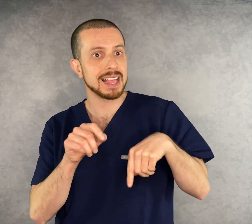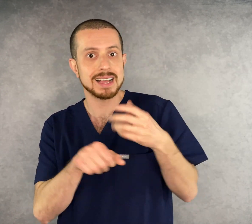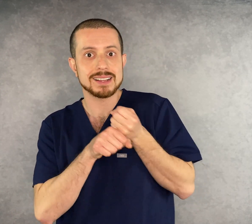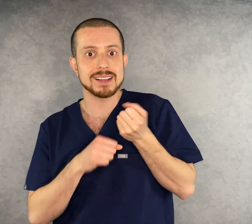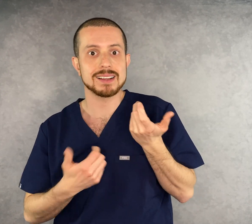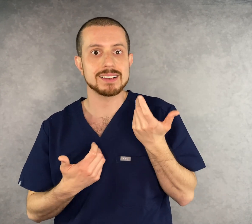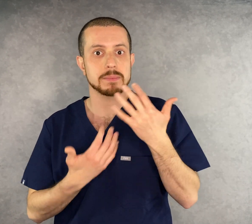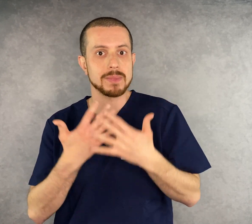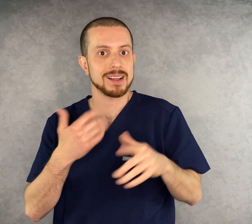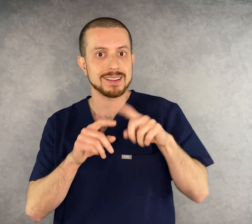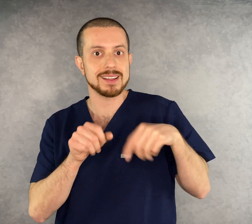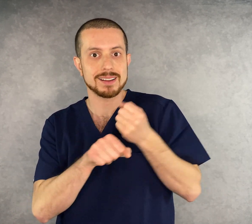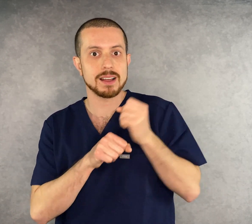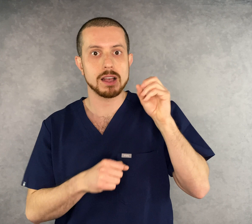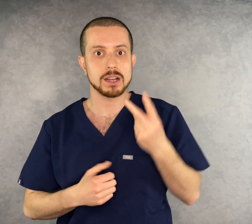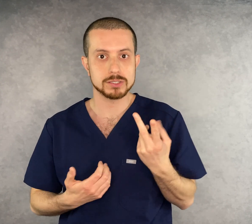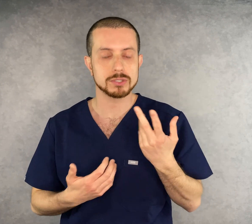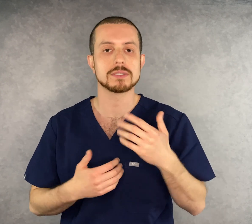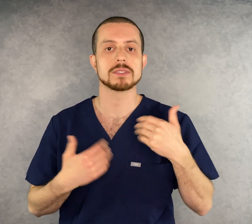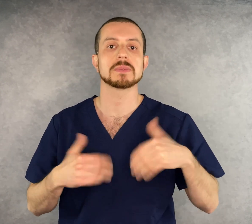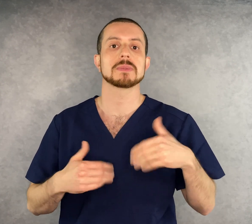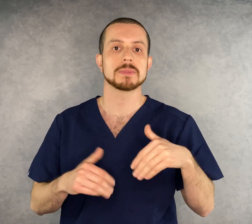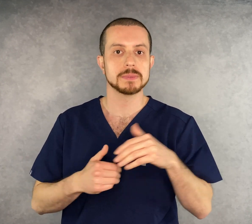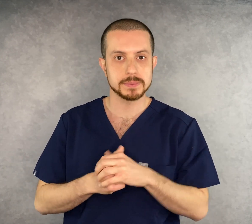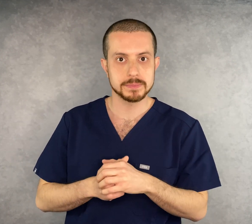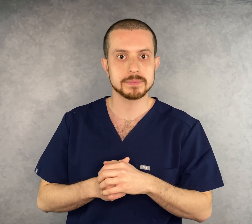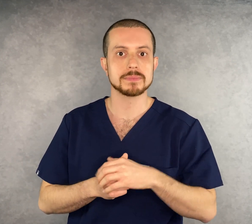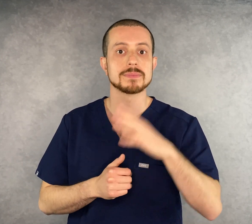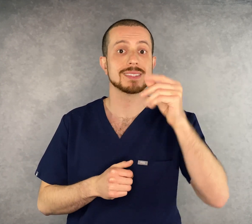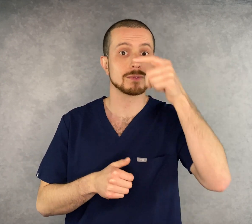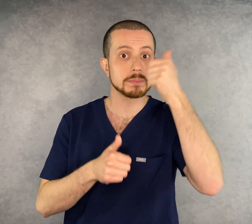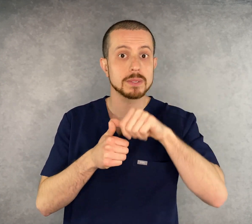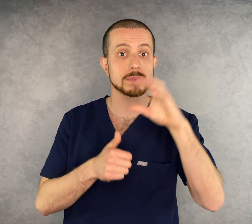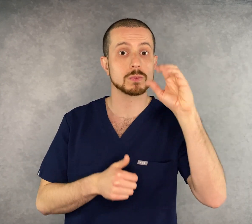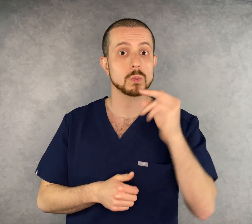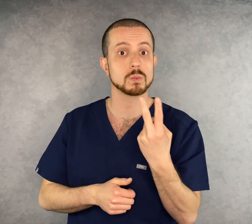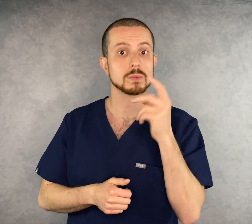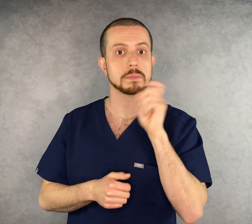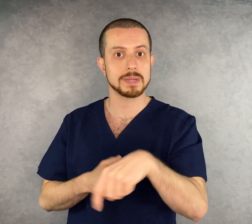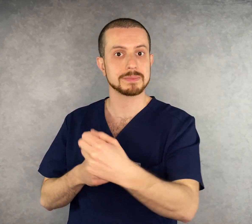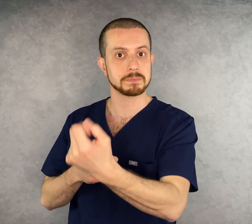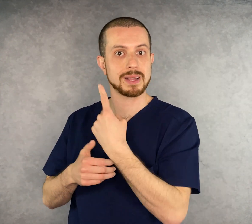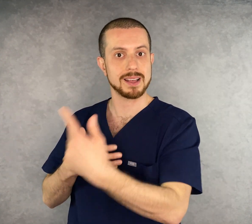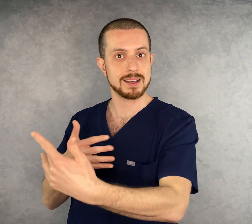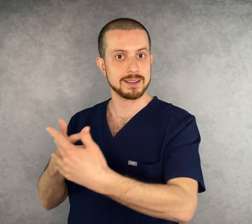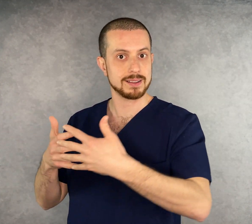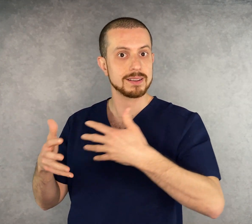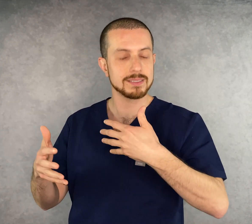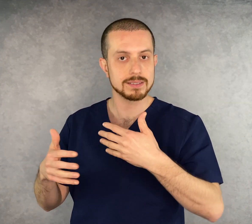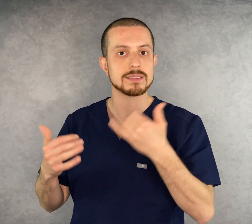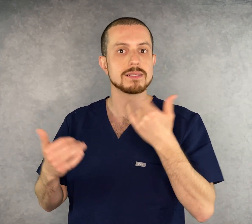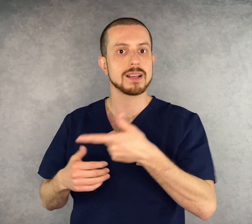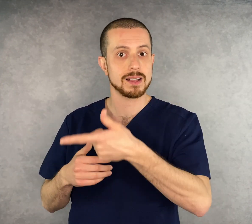Blood is unable to deliver oxygen because it can't get it. It's a challenge. Also, remember carbon dioxide needs to diffuse into the alveoli.